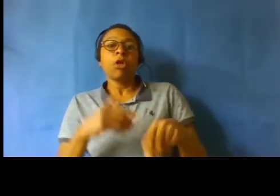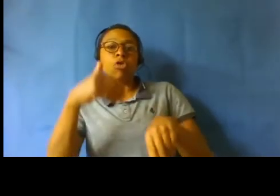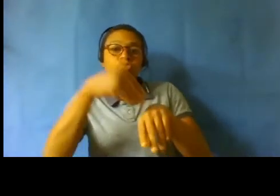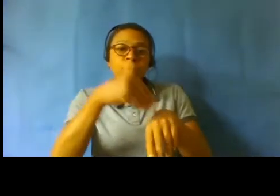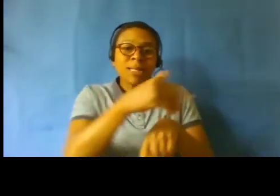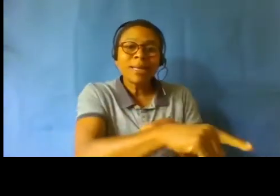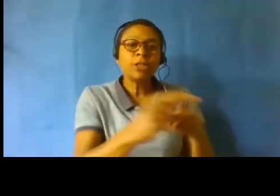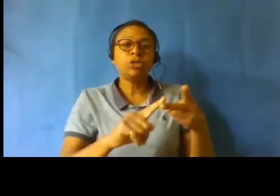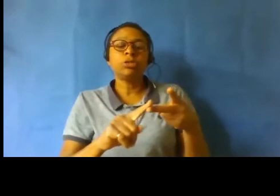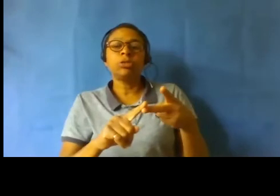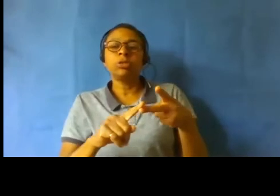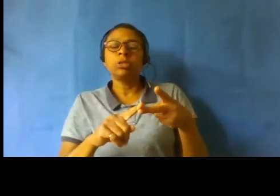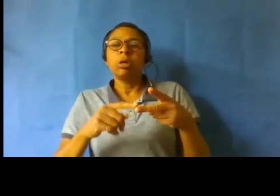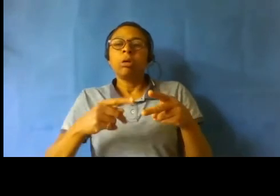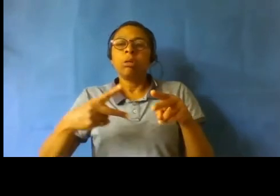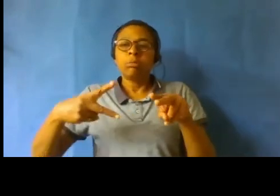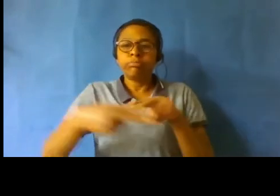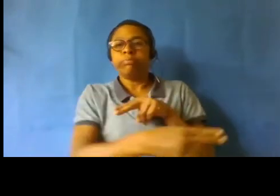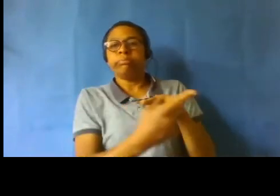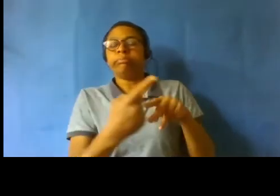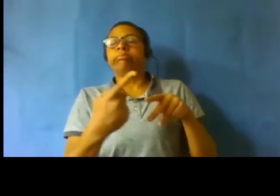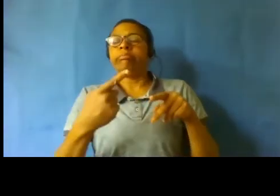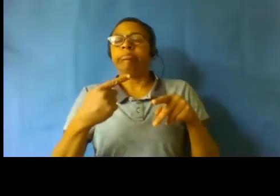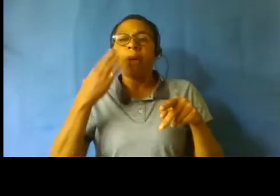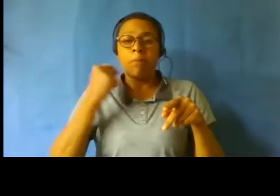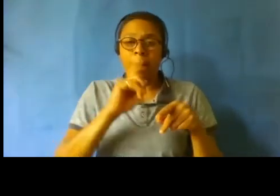severe mental health conditions and even now the disproportionately high